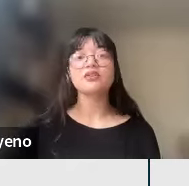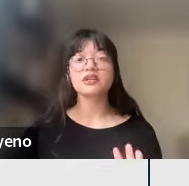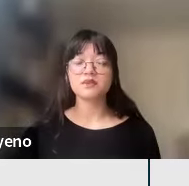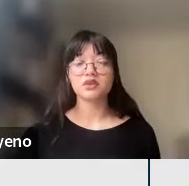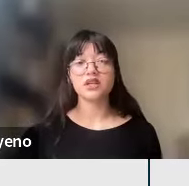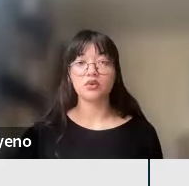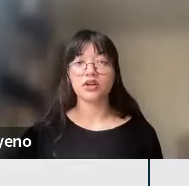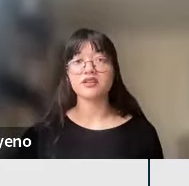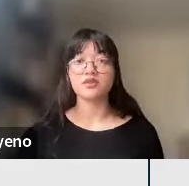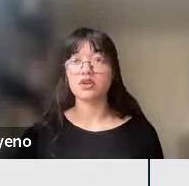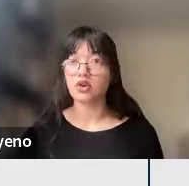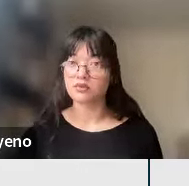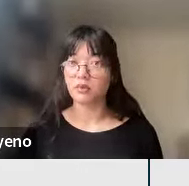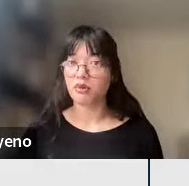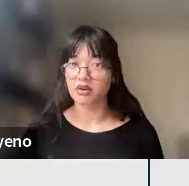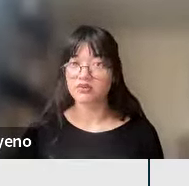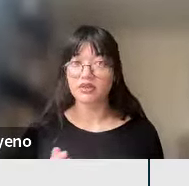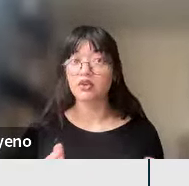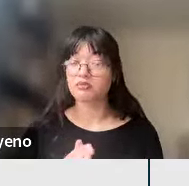As a low income student or any student who comes from a background with low